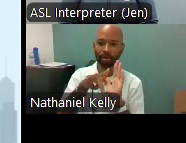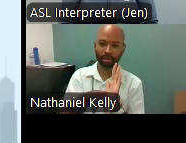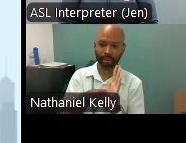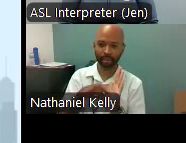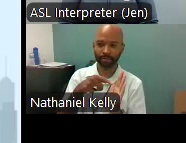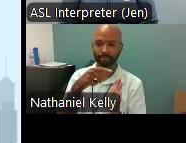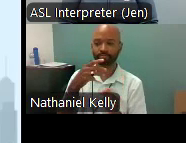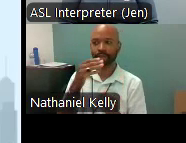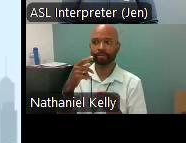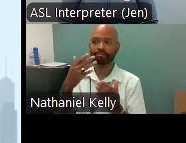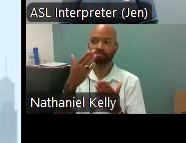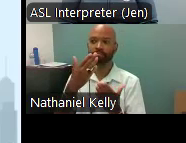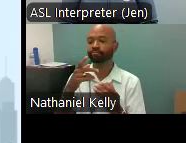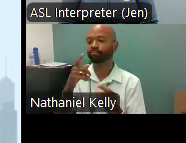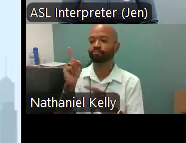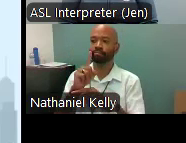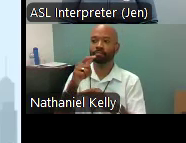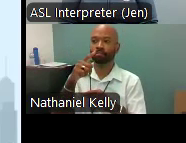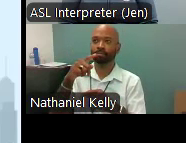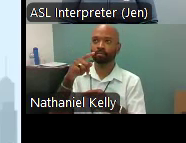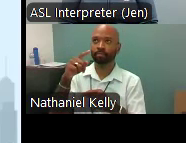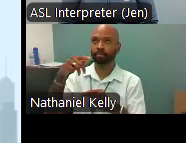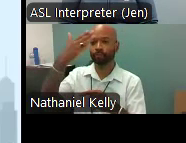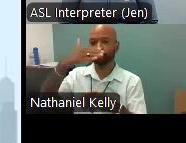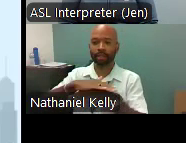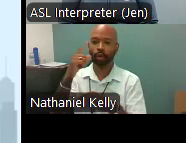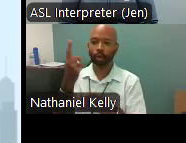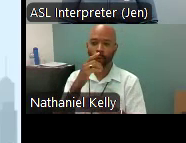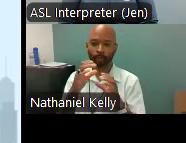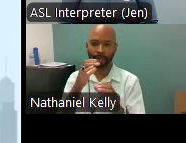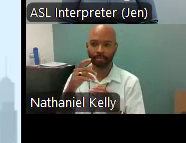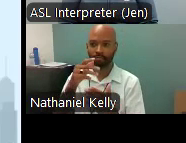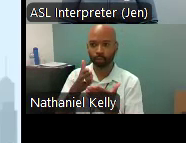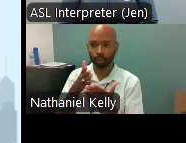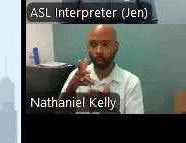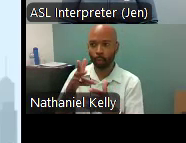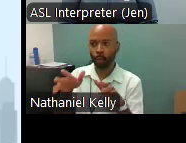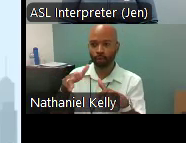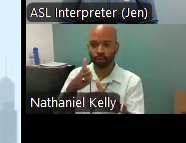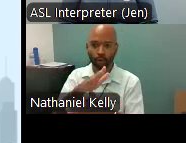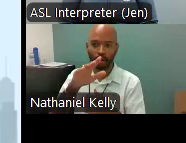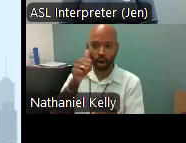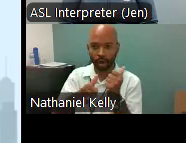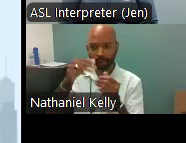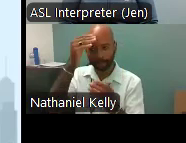because some hotels have different policies and the front desk doesn't always communicate and